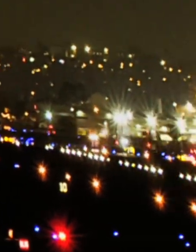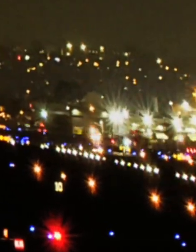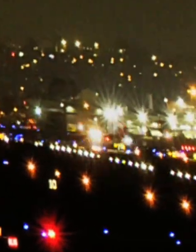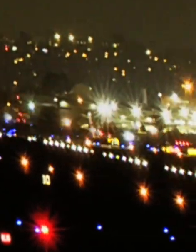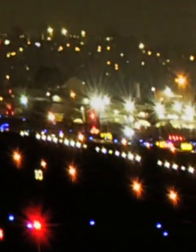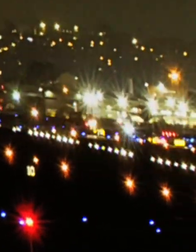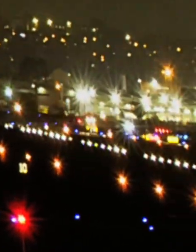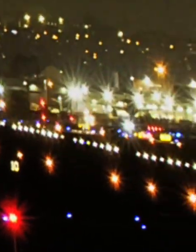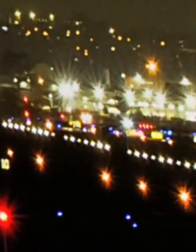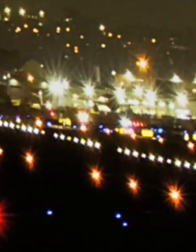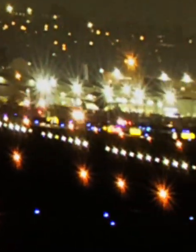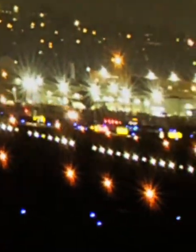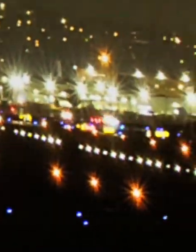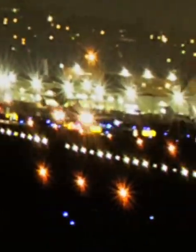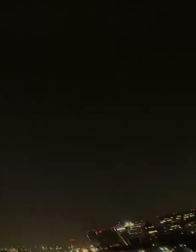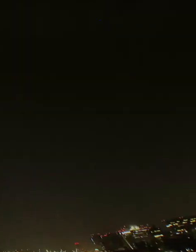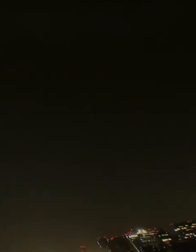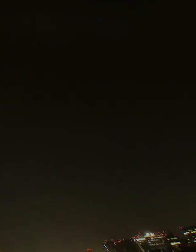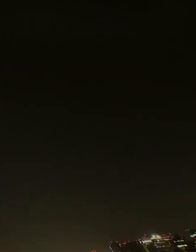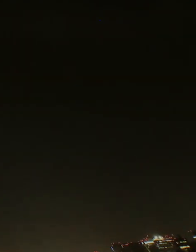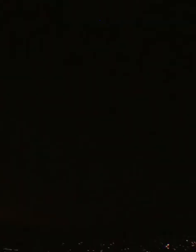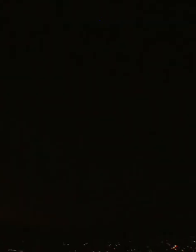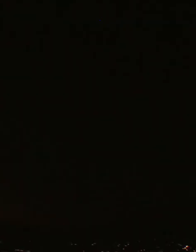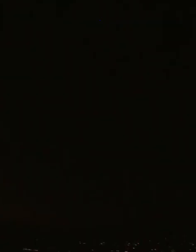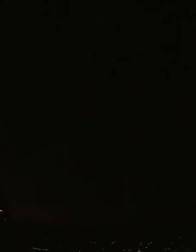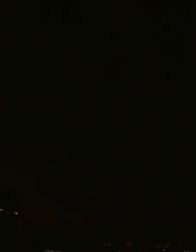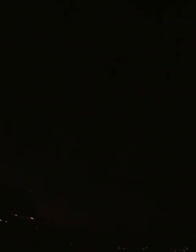HPE believes in the power of ambition.